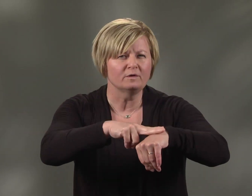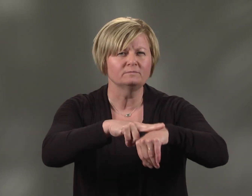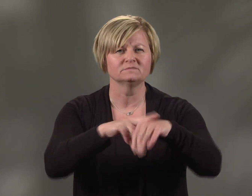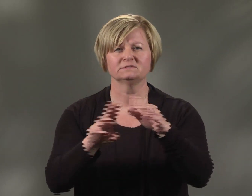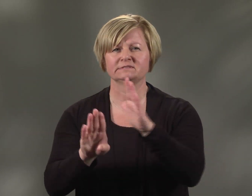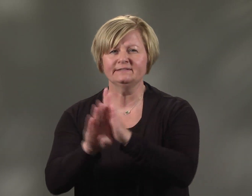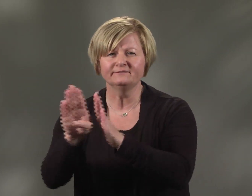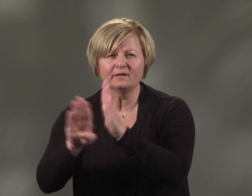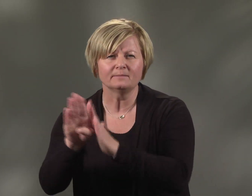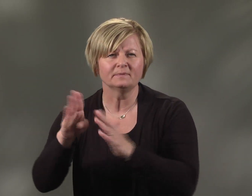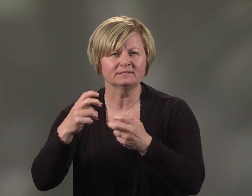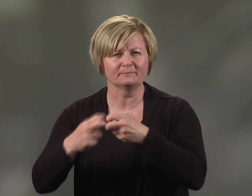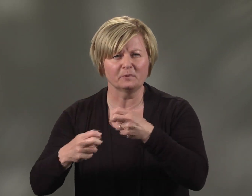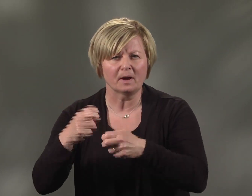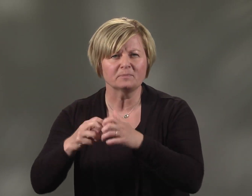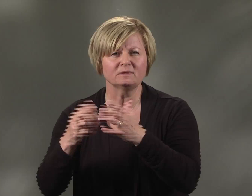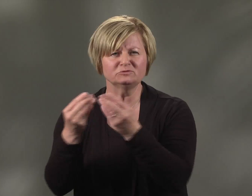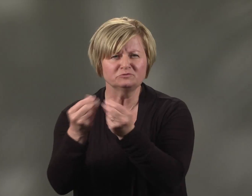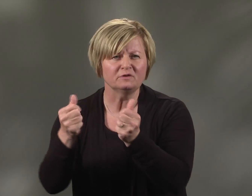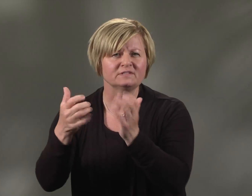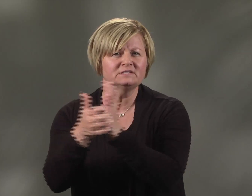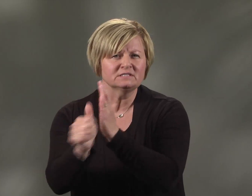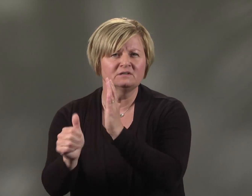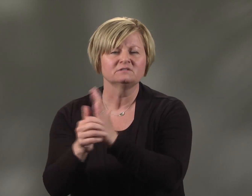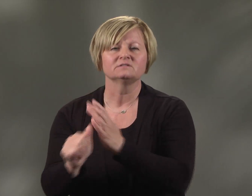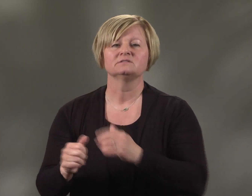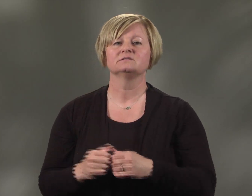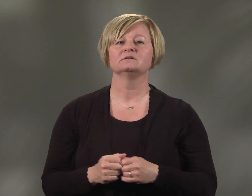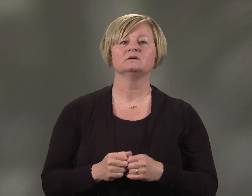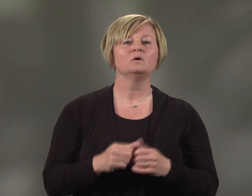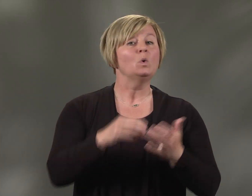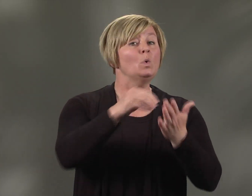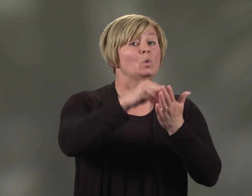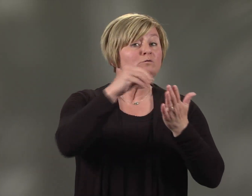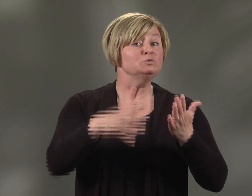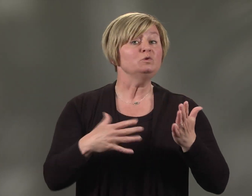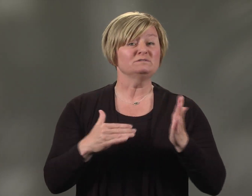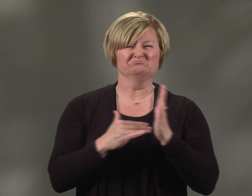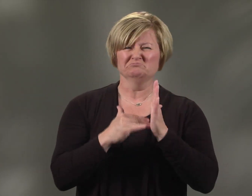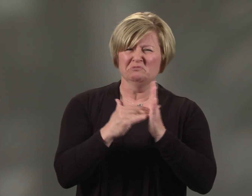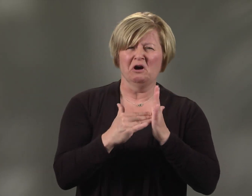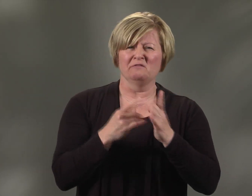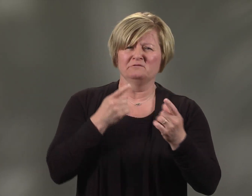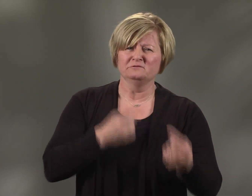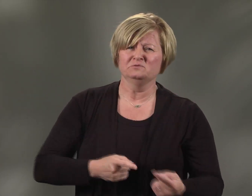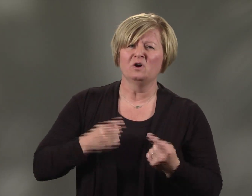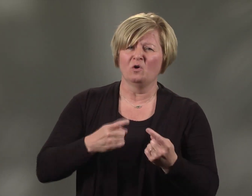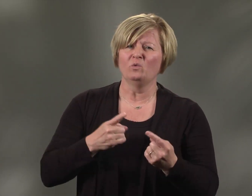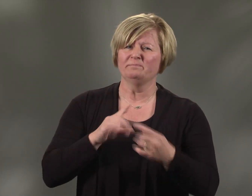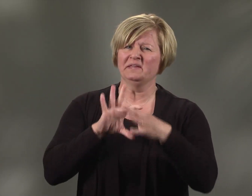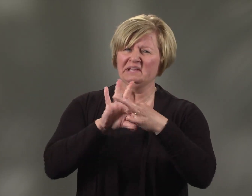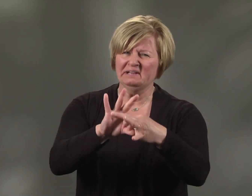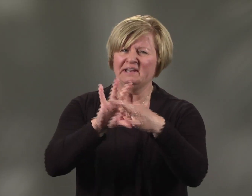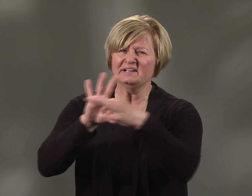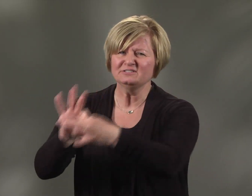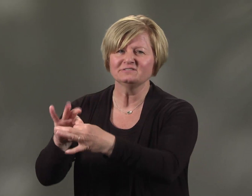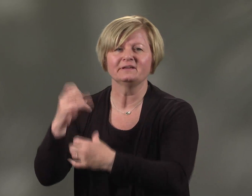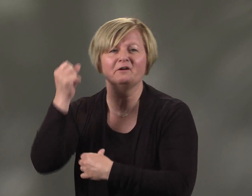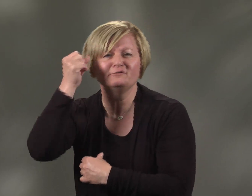and development of problem-solving skills. Students often struggle with making connections